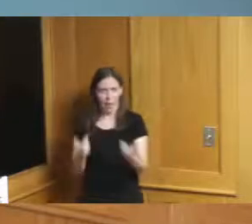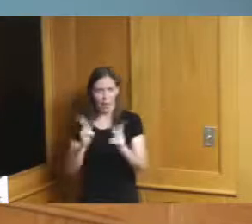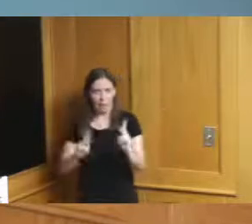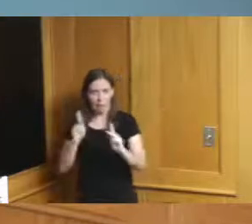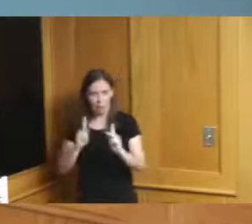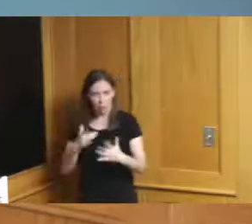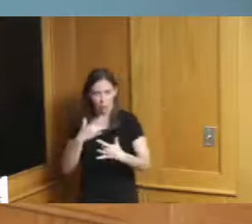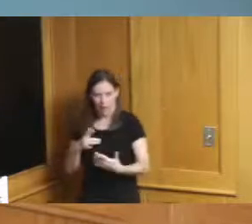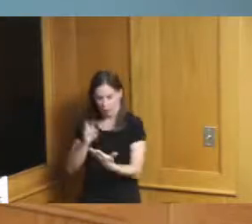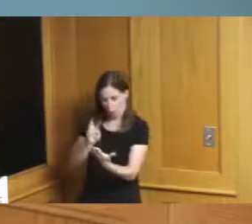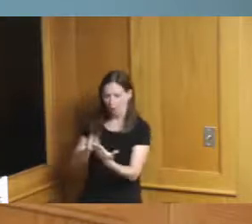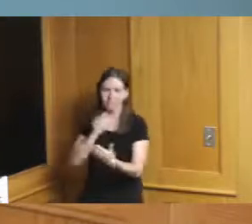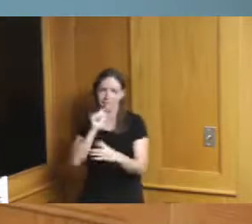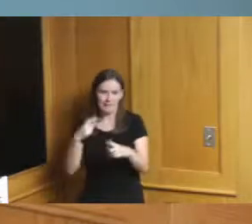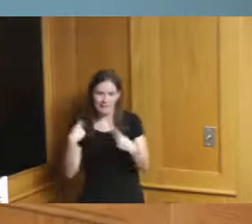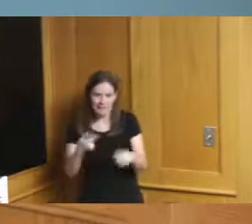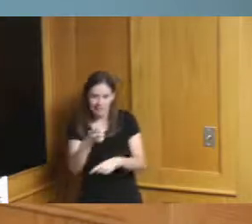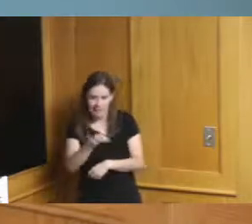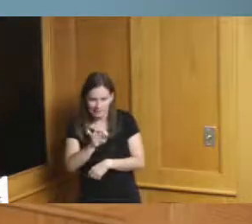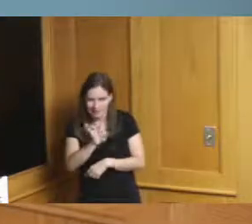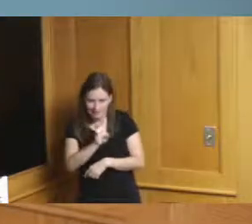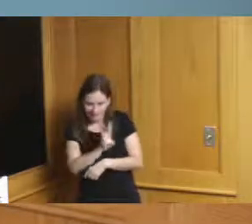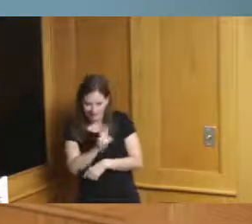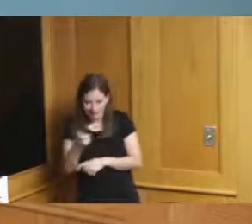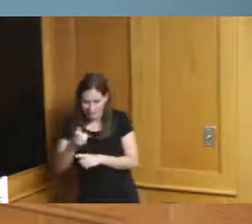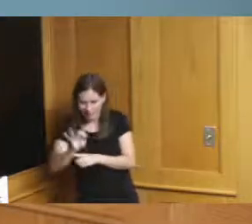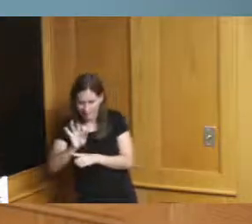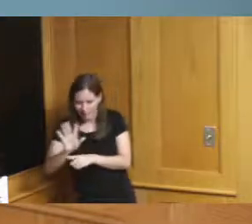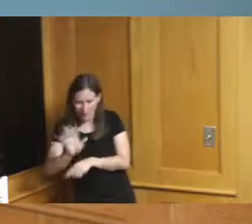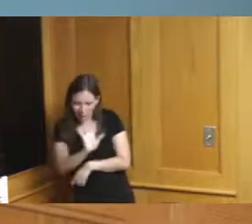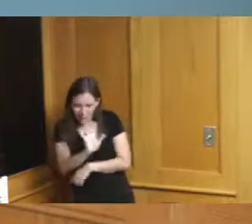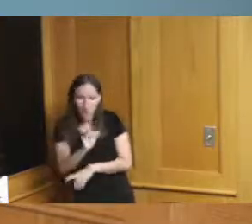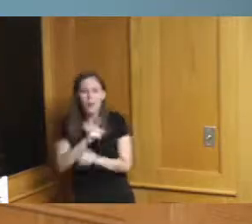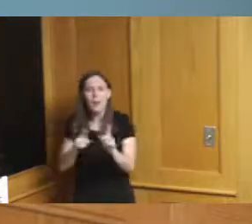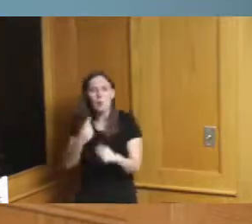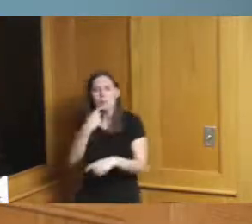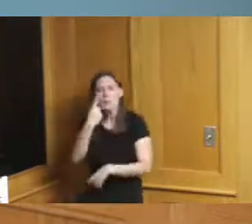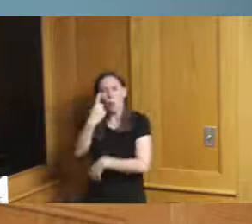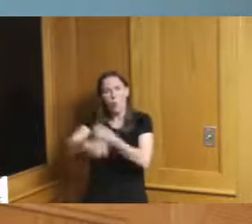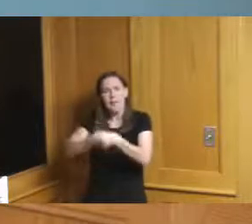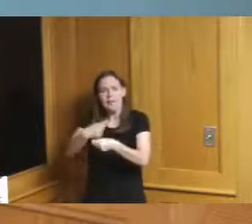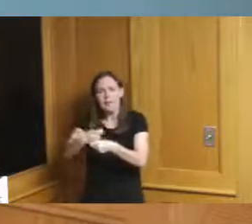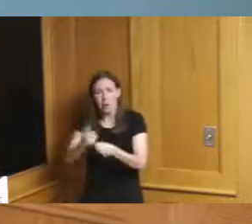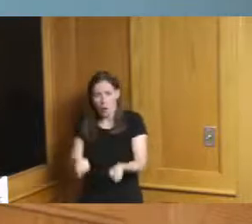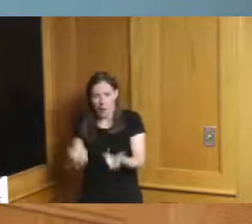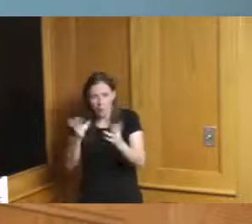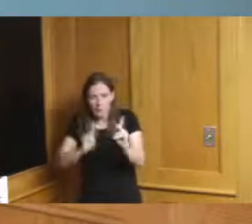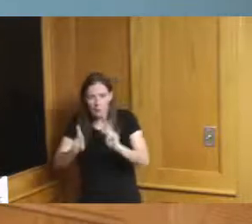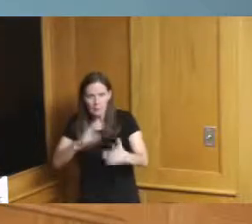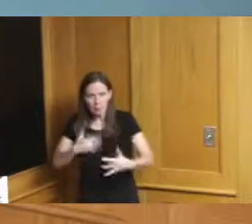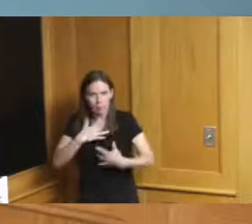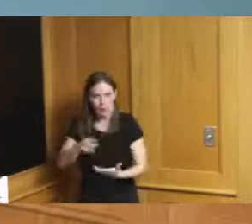since 1986 or 95 but how many people have used it in the last year the last two years what has you